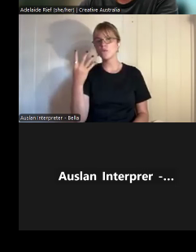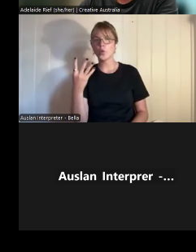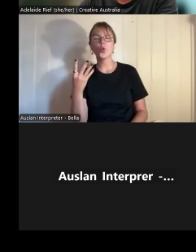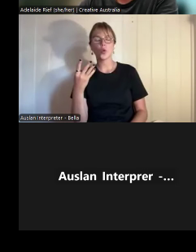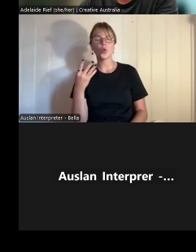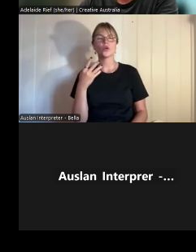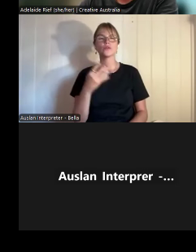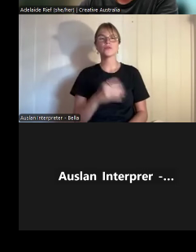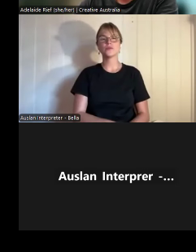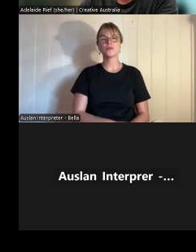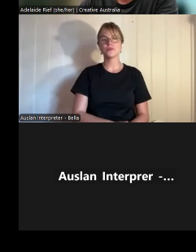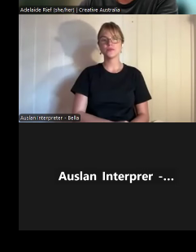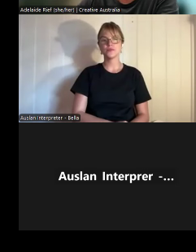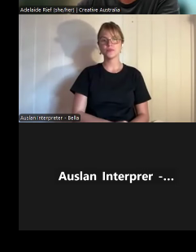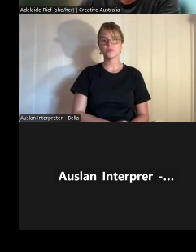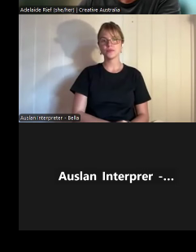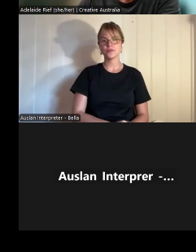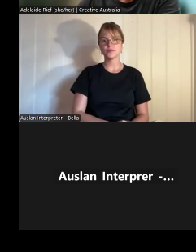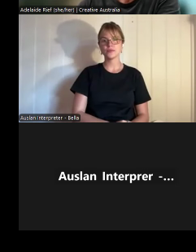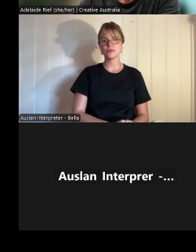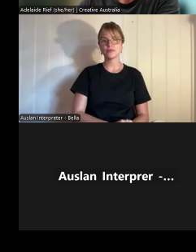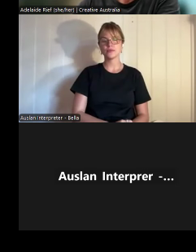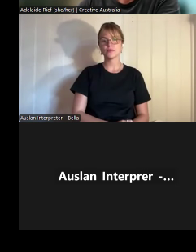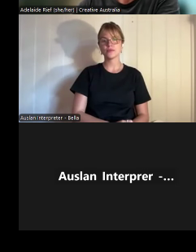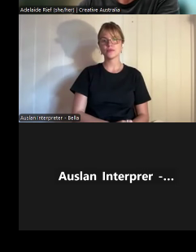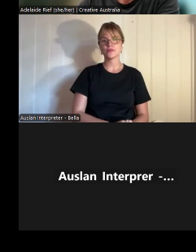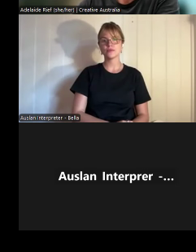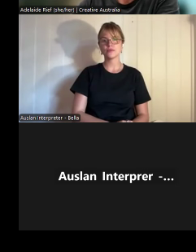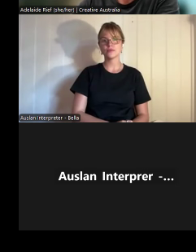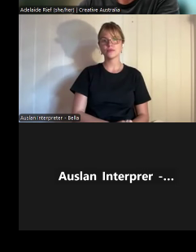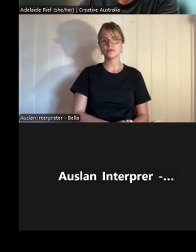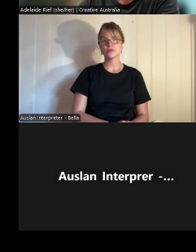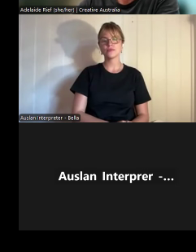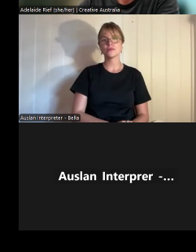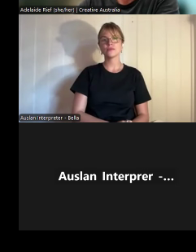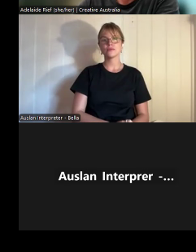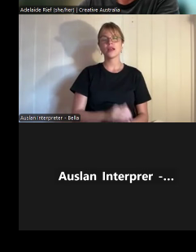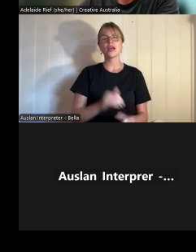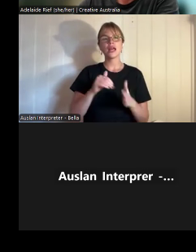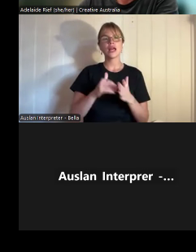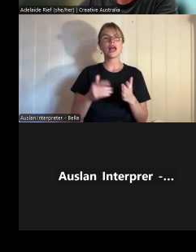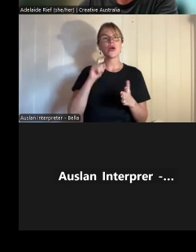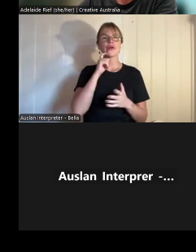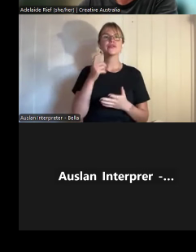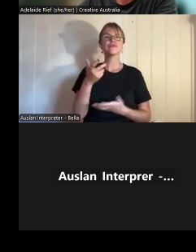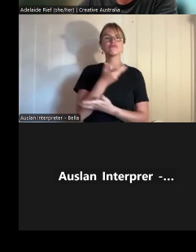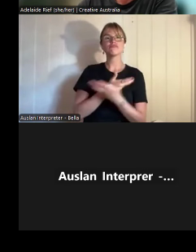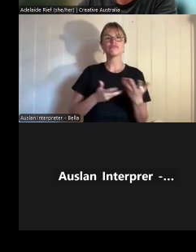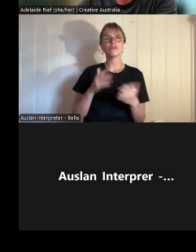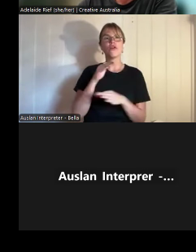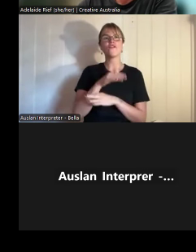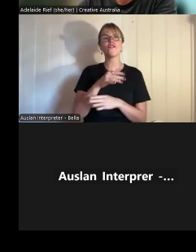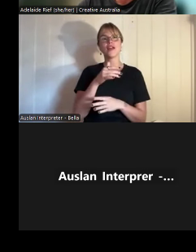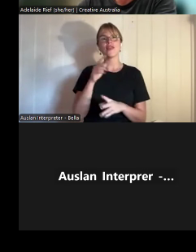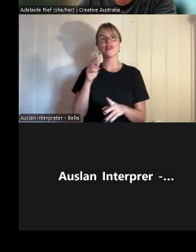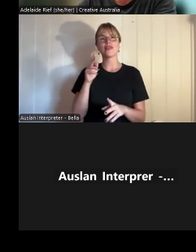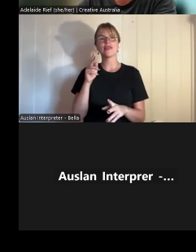more than one. Okay. So I'm going to chat now through the application process. So applications